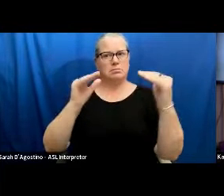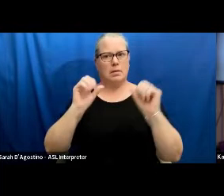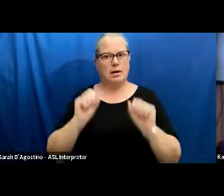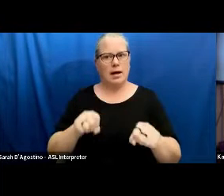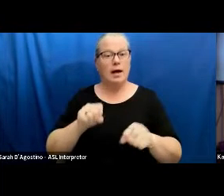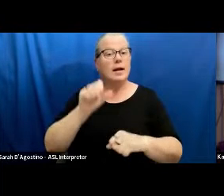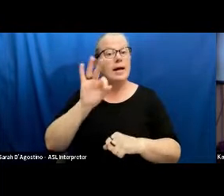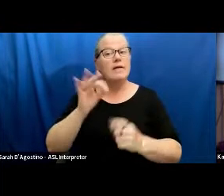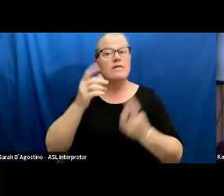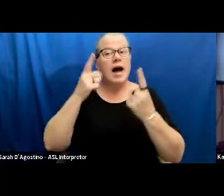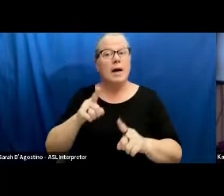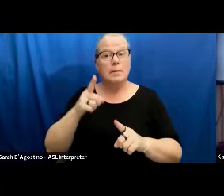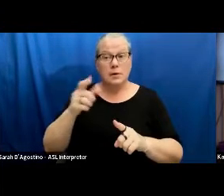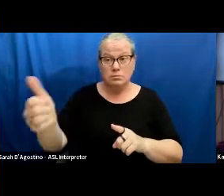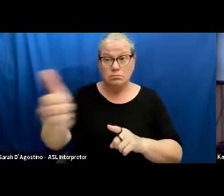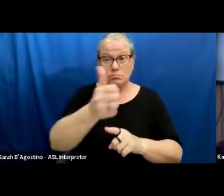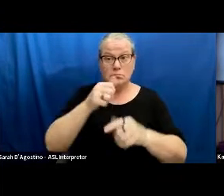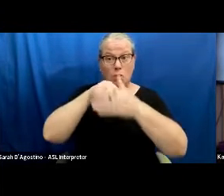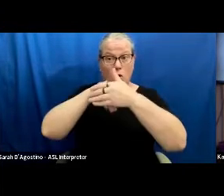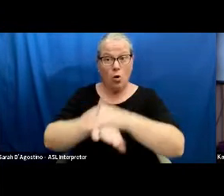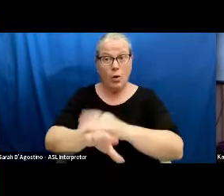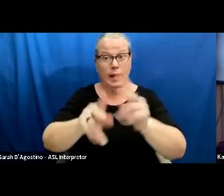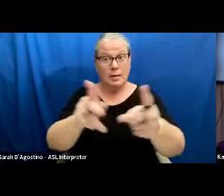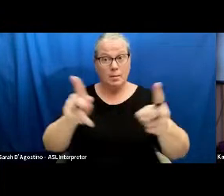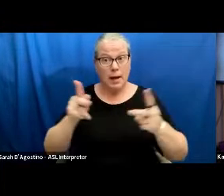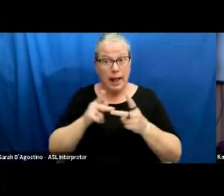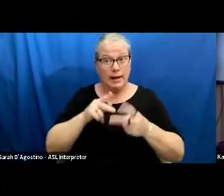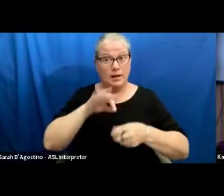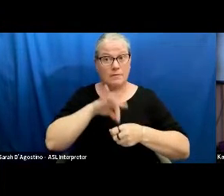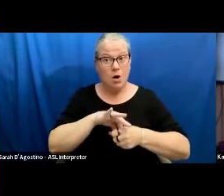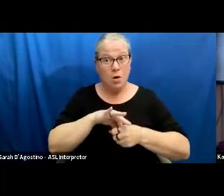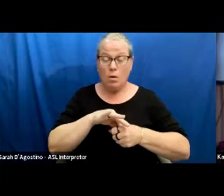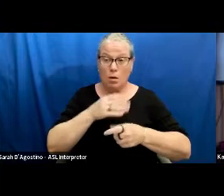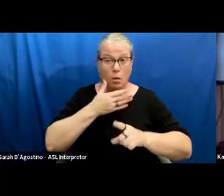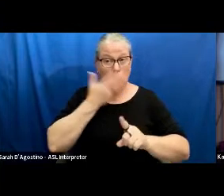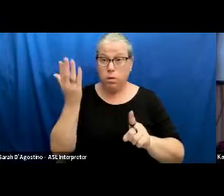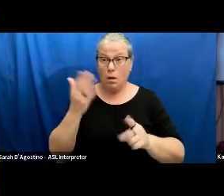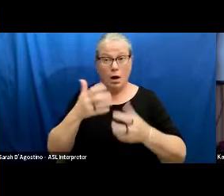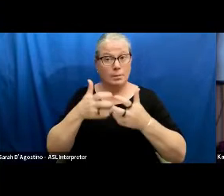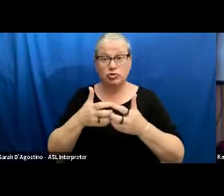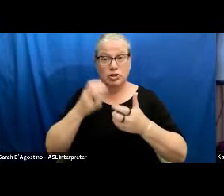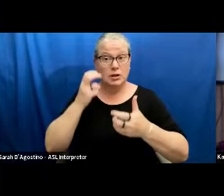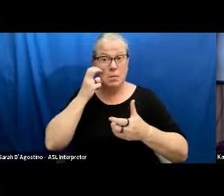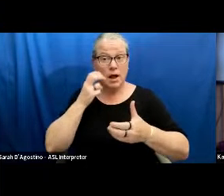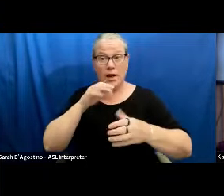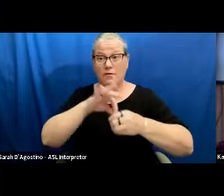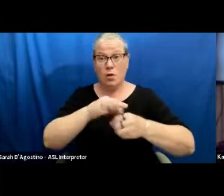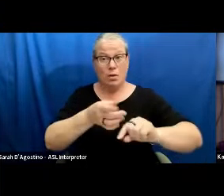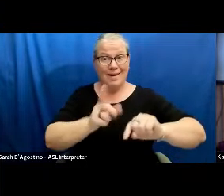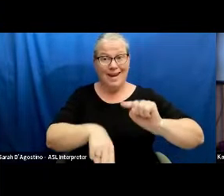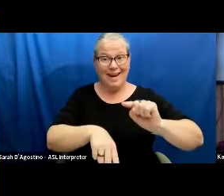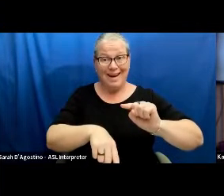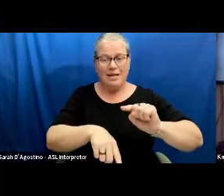have one there are a number of places that you could contact to report that because certainly